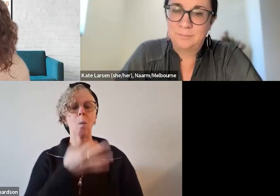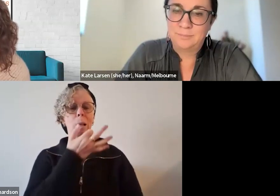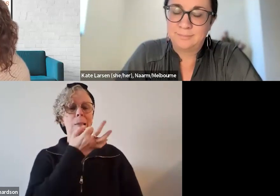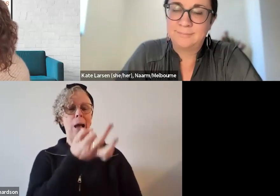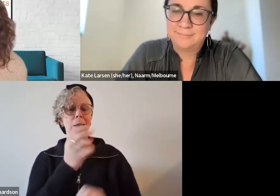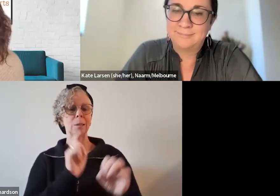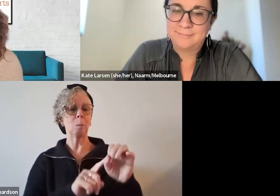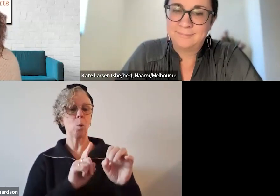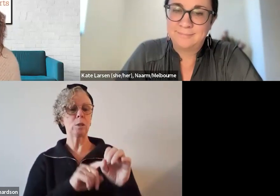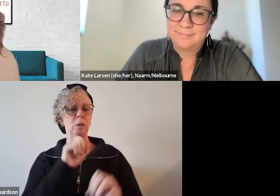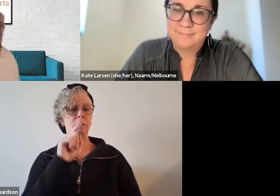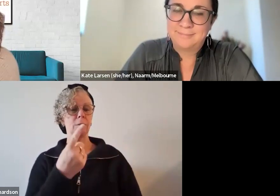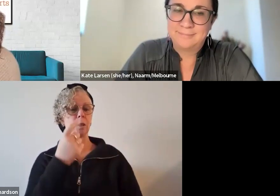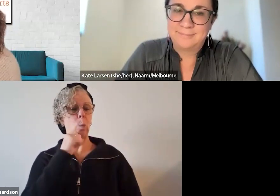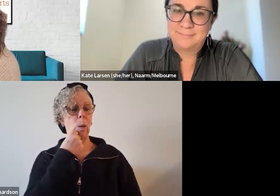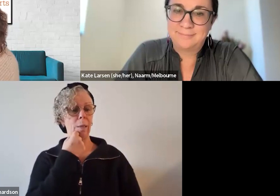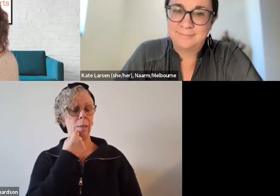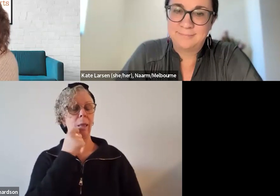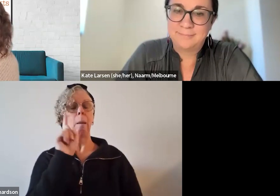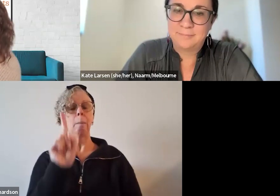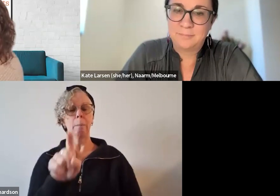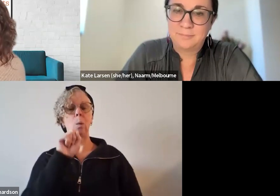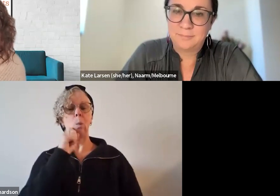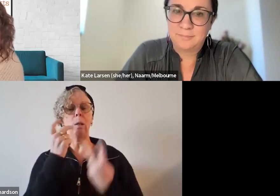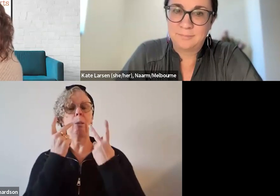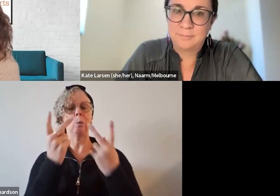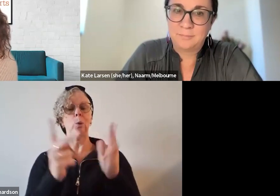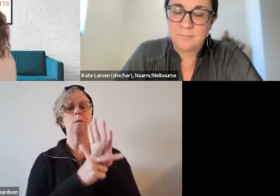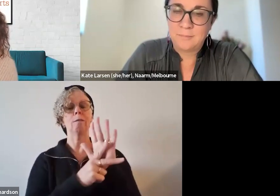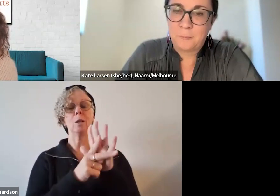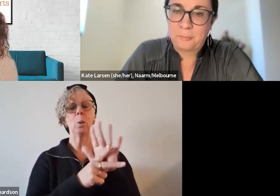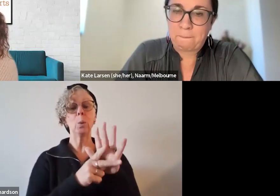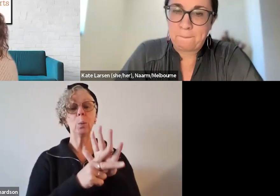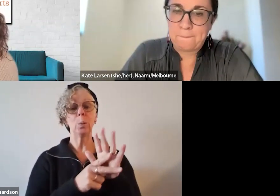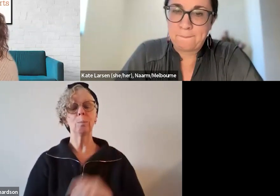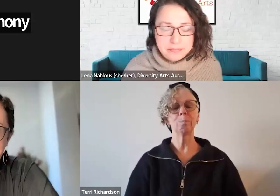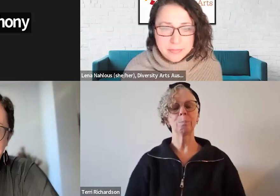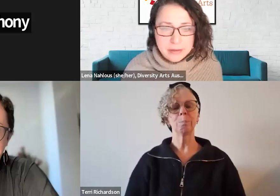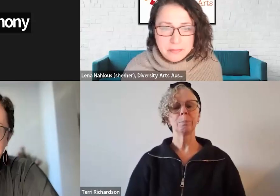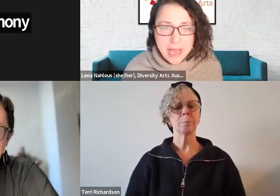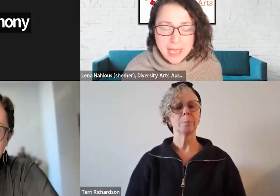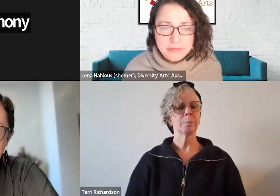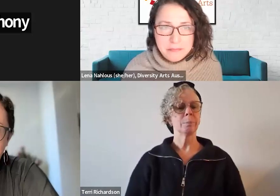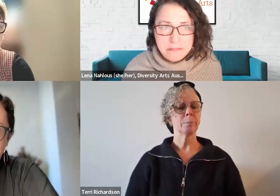but first I'm going to show a video because I think part of the big,